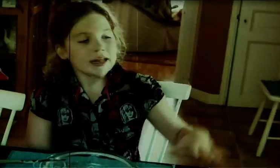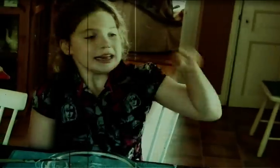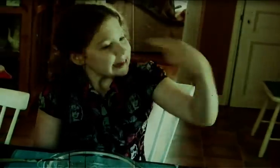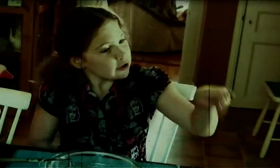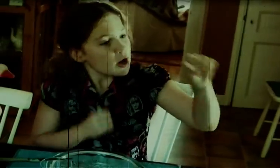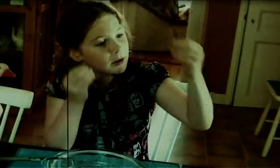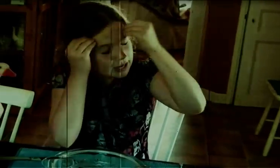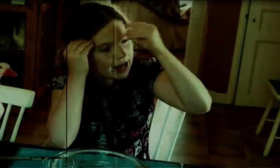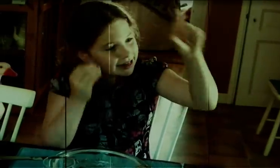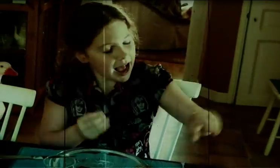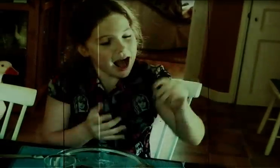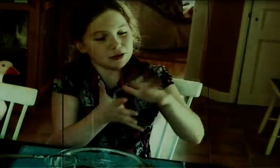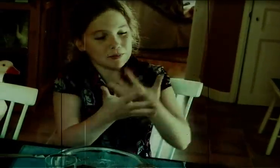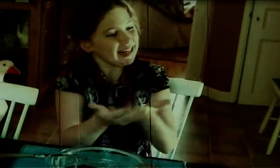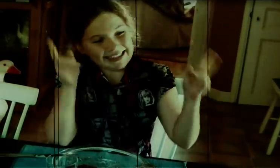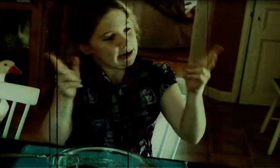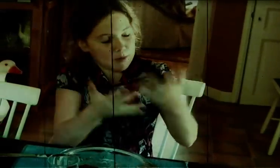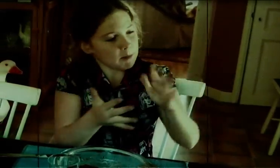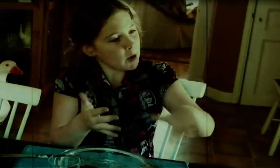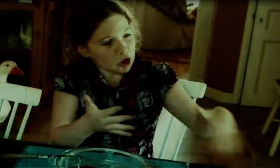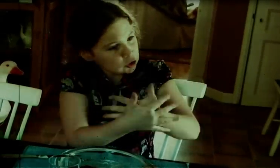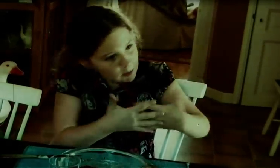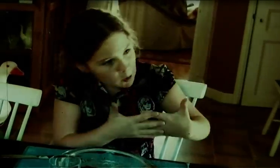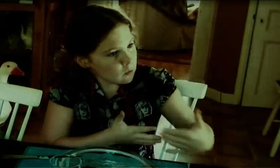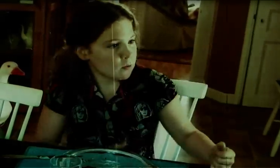No! You have to learn that sign language isn't the same as a child language.